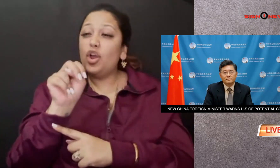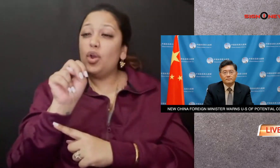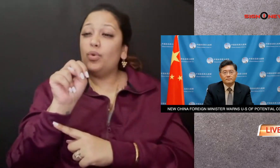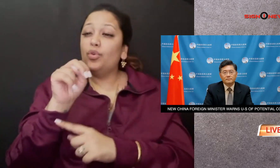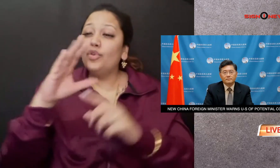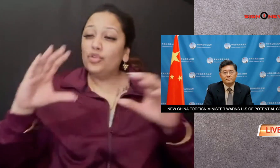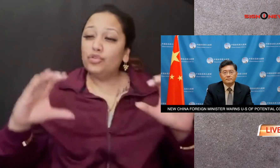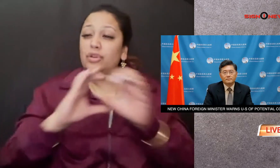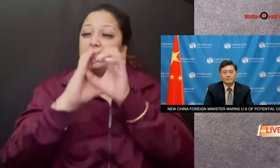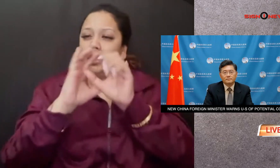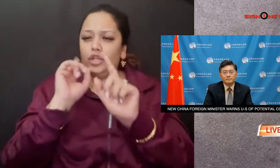Ken gang warned